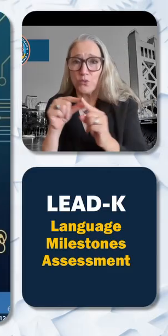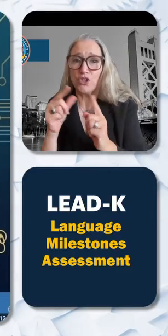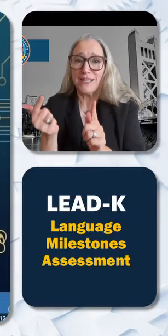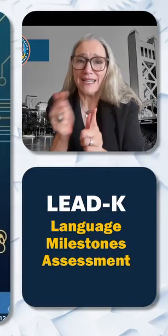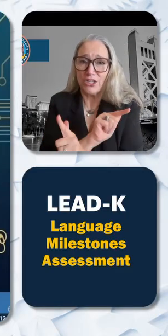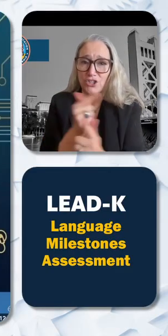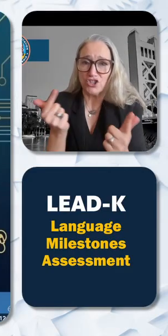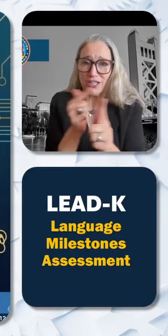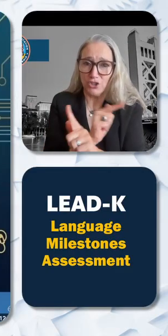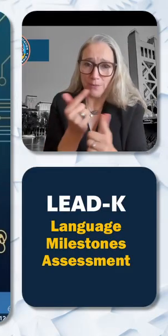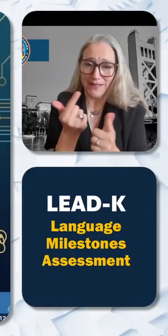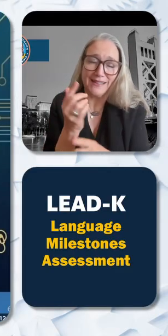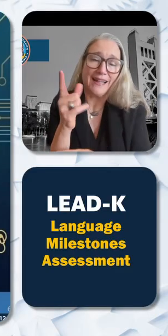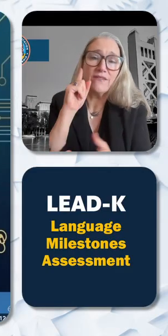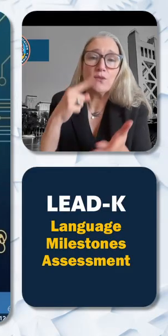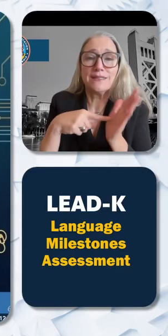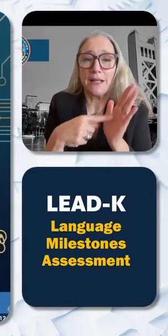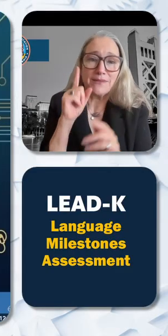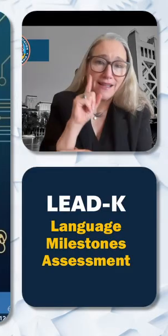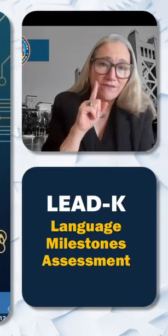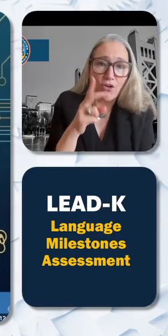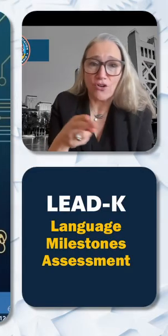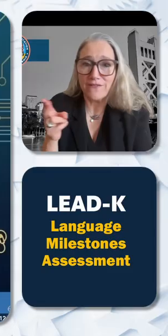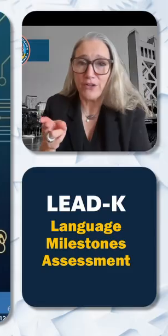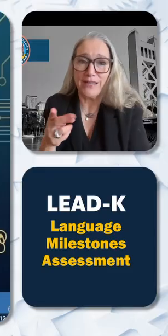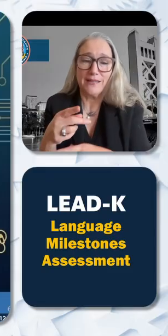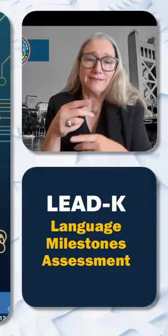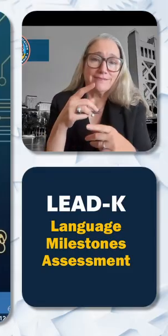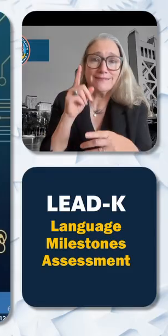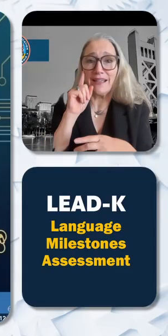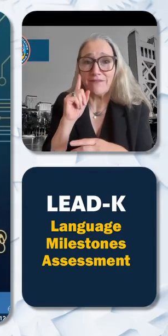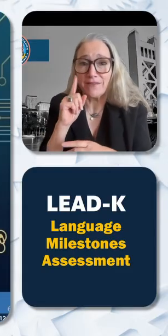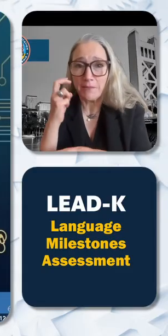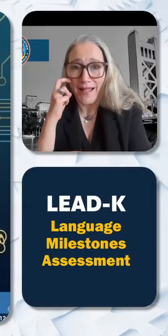All of the different identities would be utilized interchangeably, such as deaf,